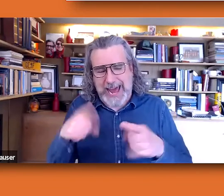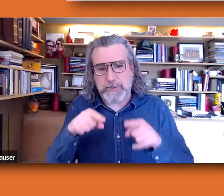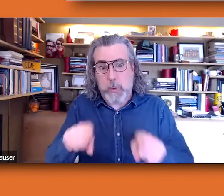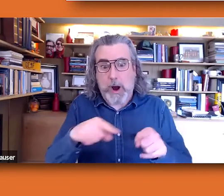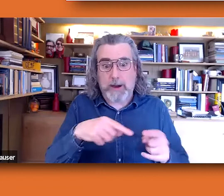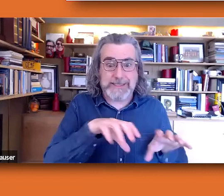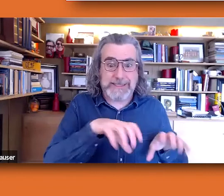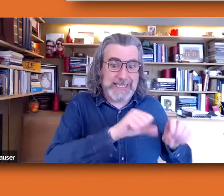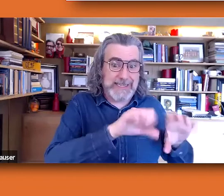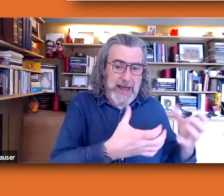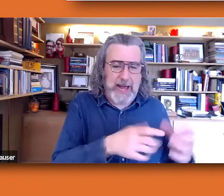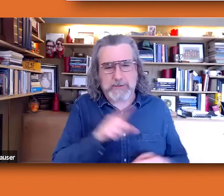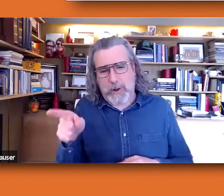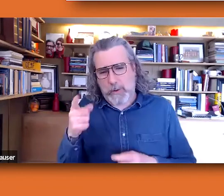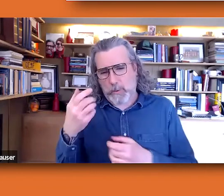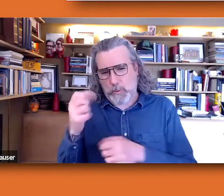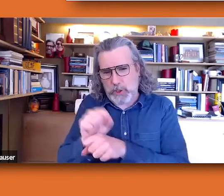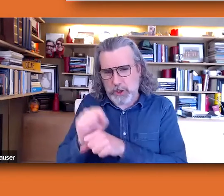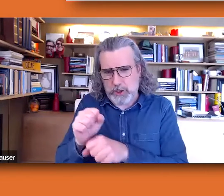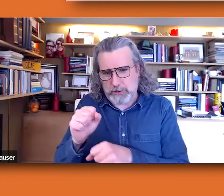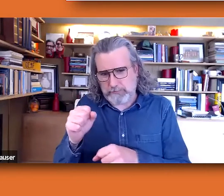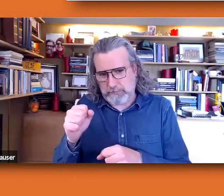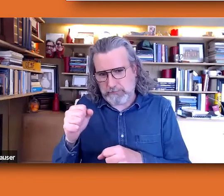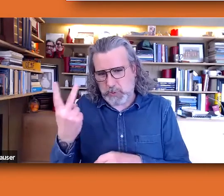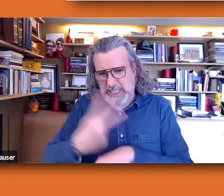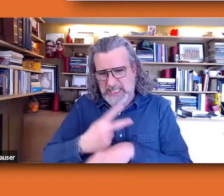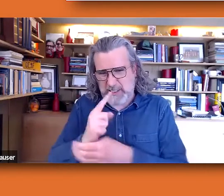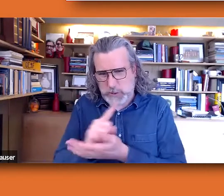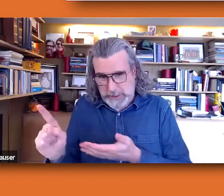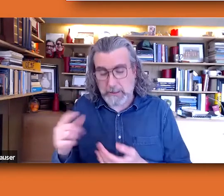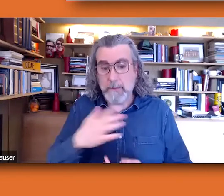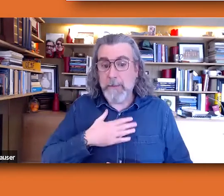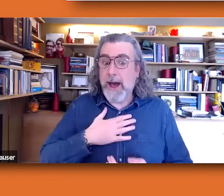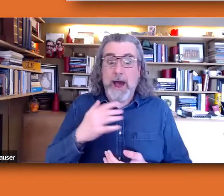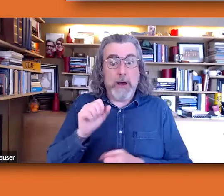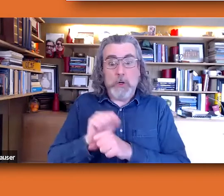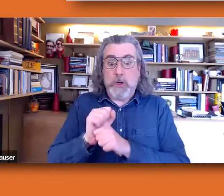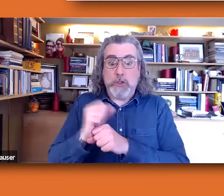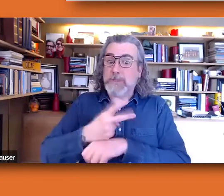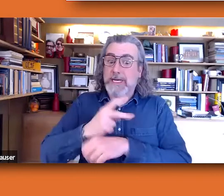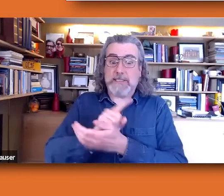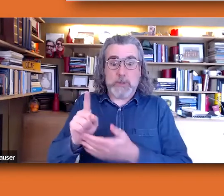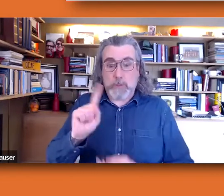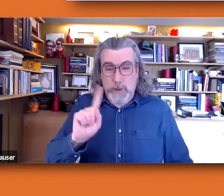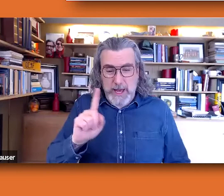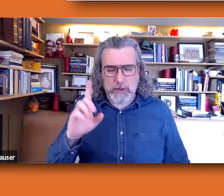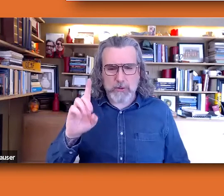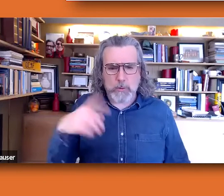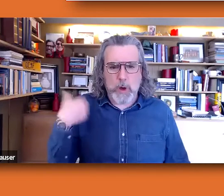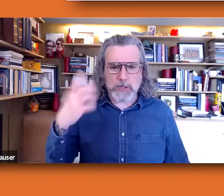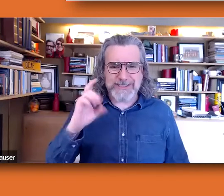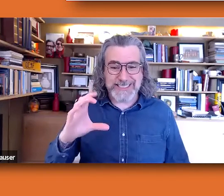Well, it's--actually, it was called an externship because I basically was going to work two days a week